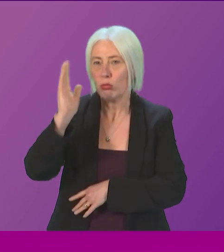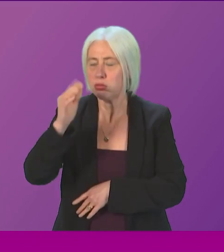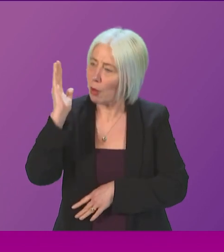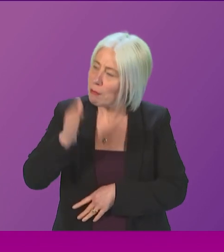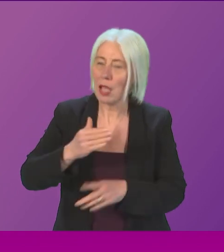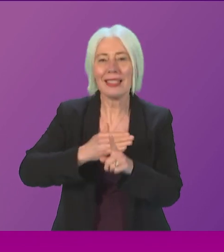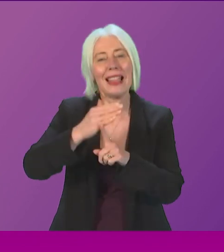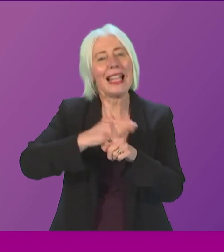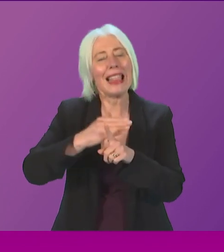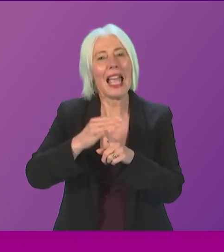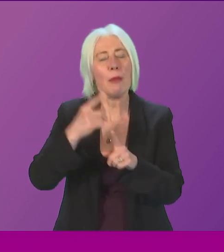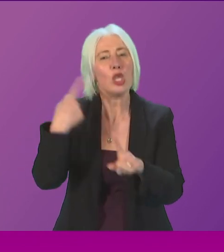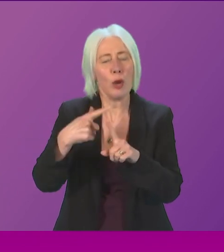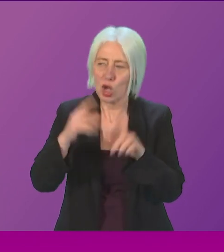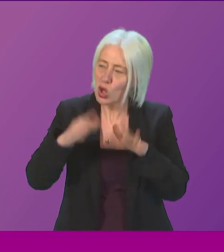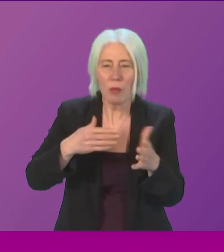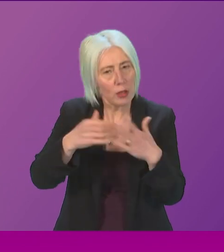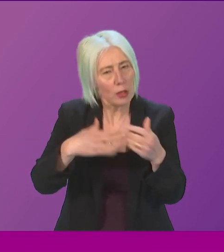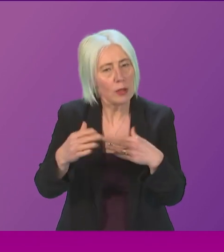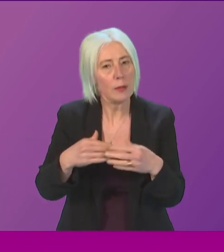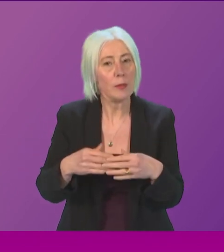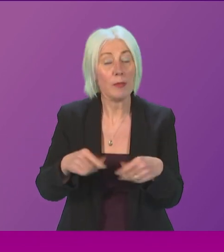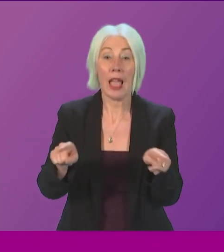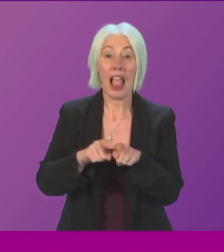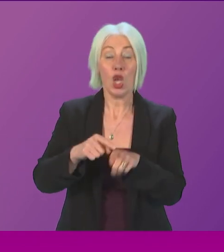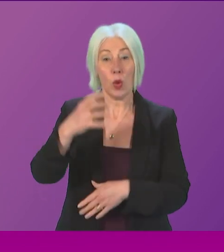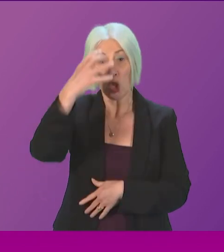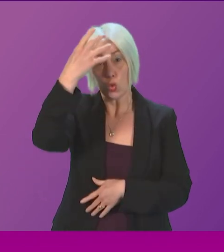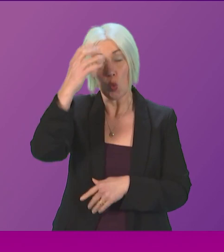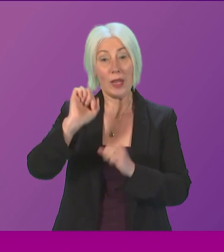Like his mother, His Majesty has also been a good friend to this Parliament.